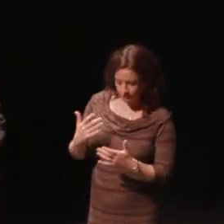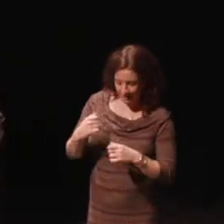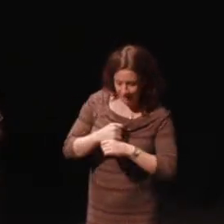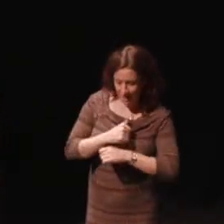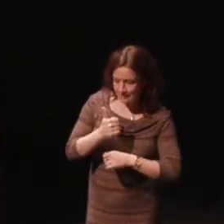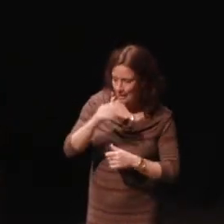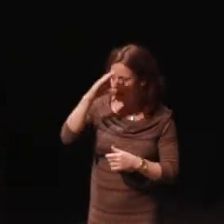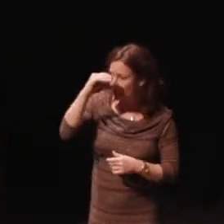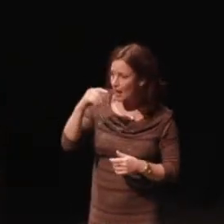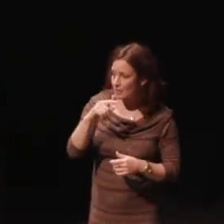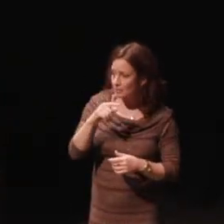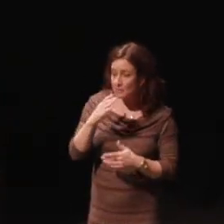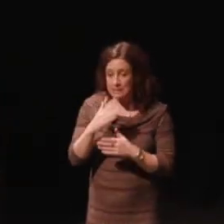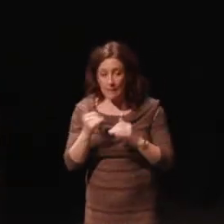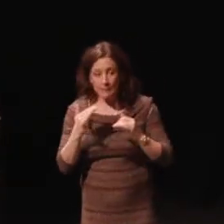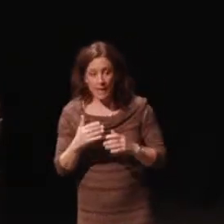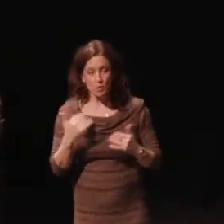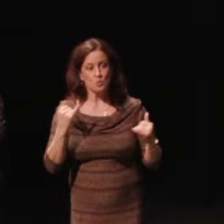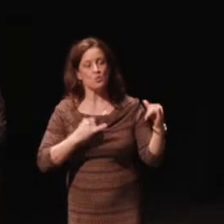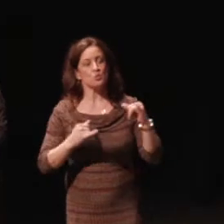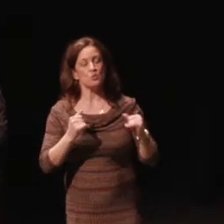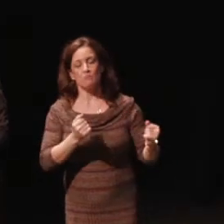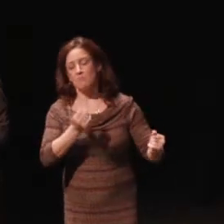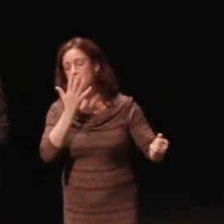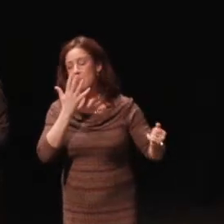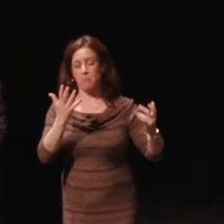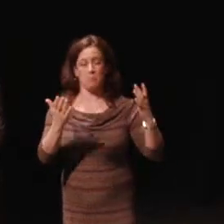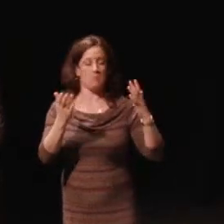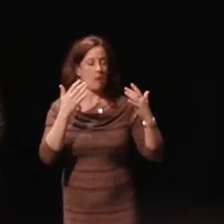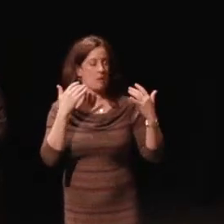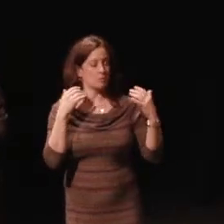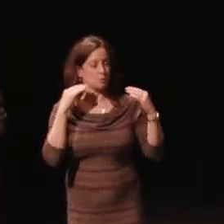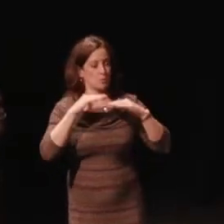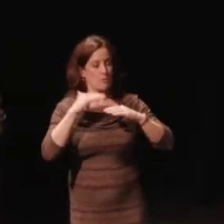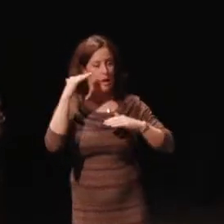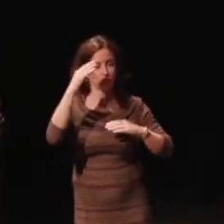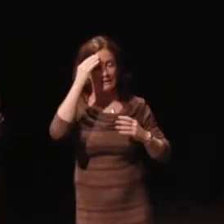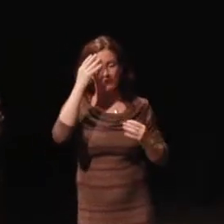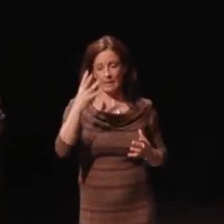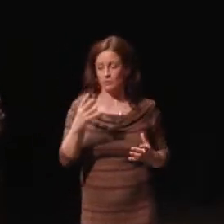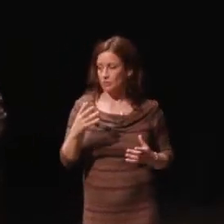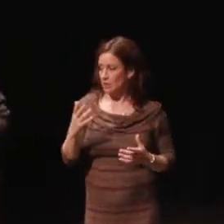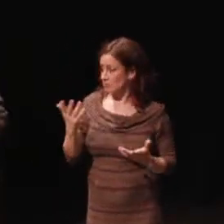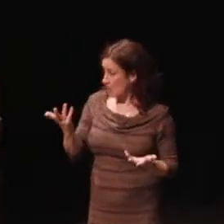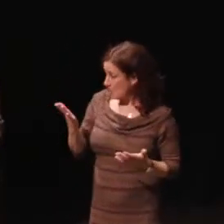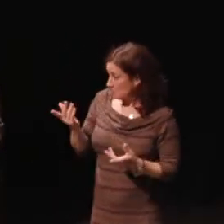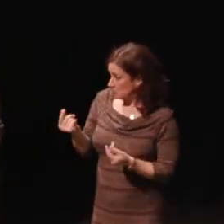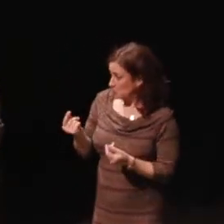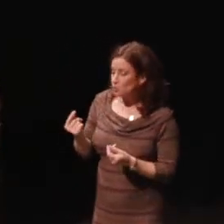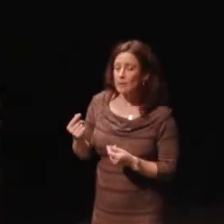easily overwhelmed with too much information, will allow the guys to come out one at a time, and they can focus on them.